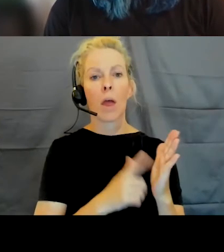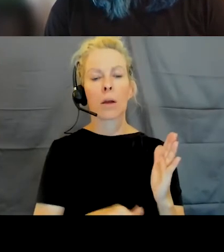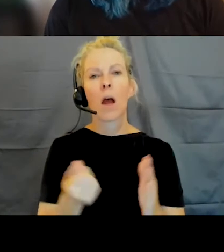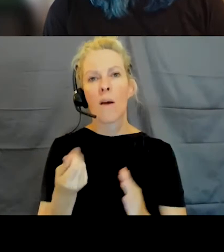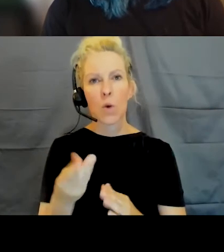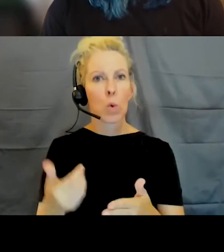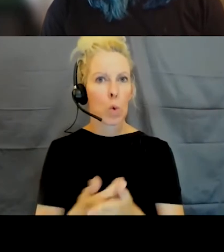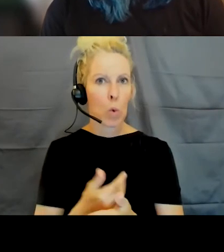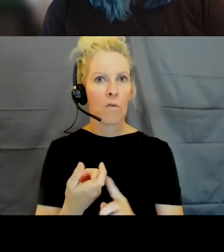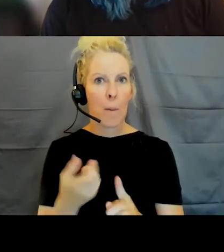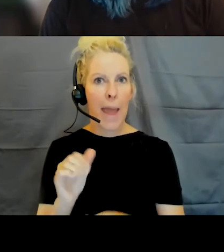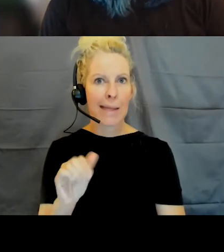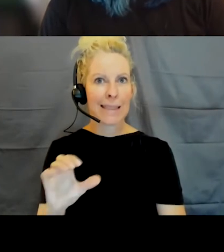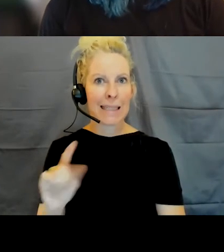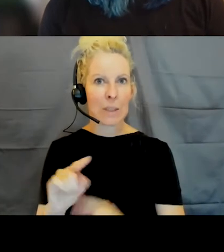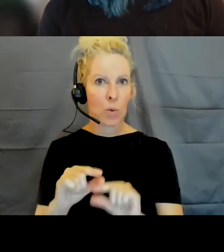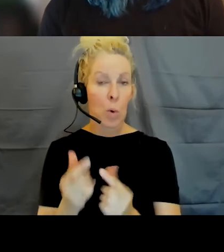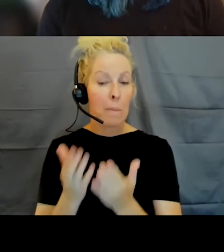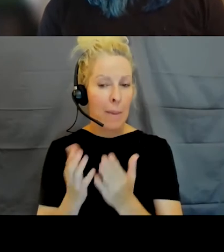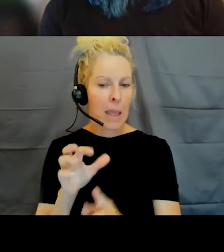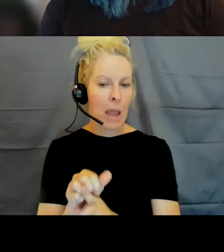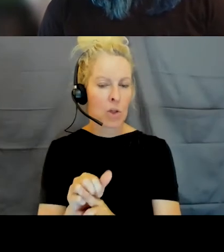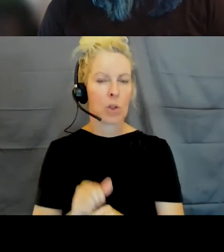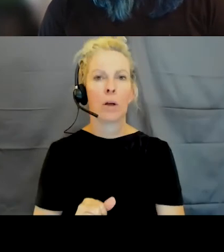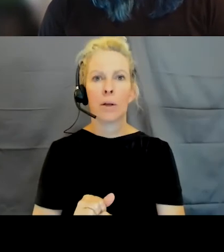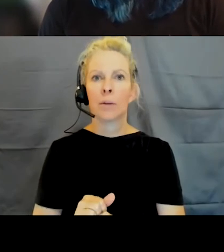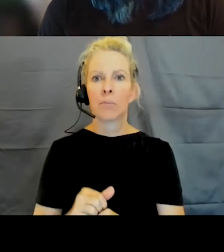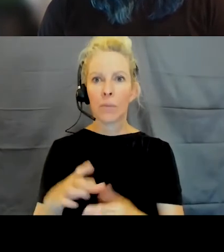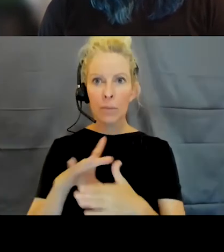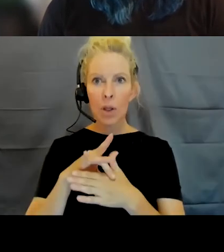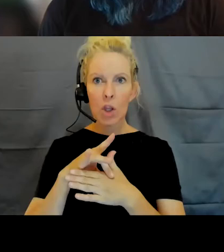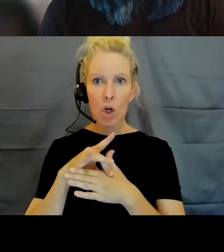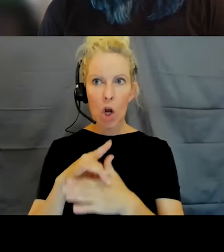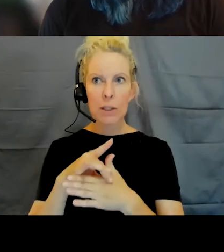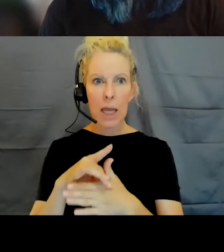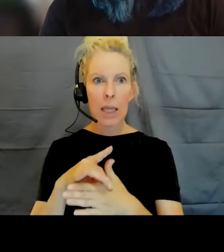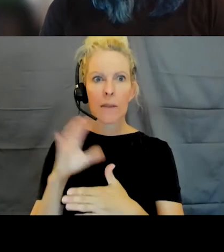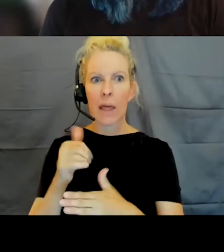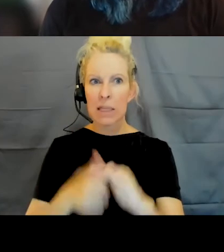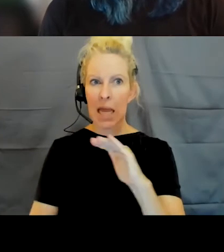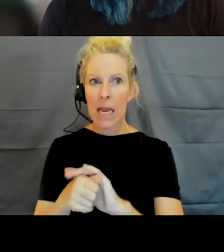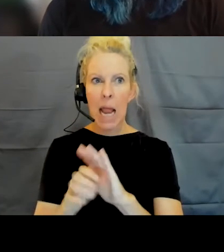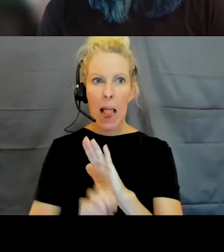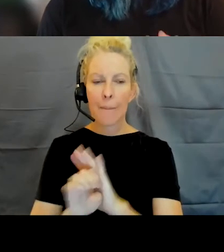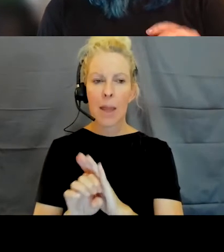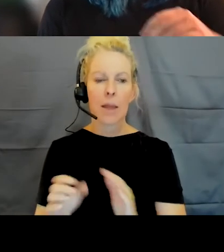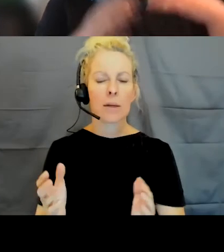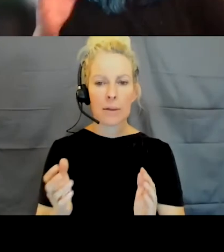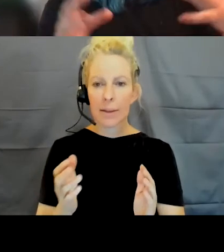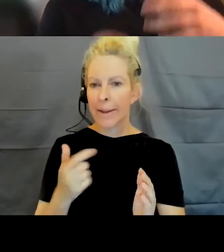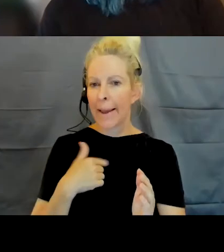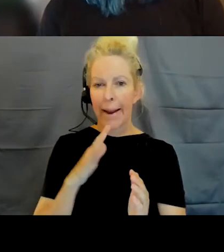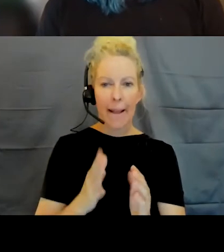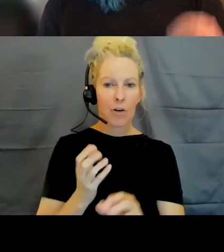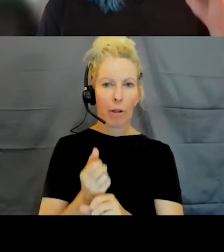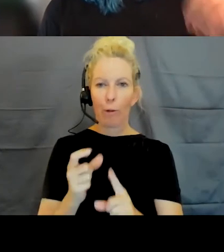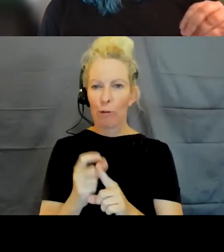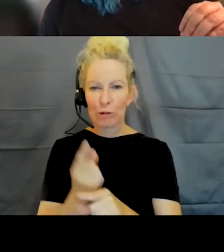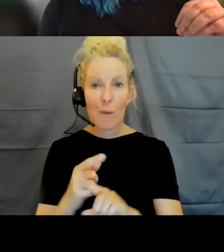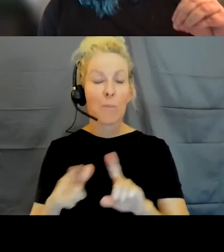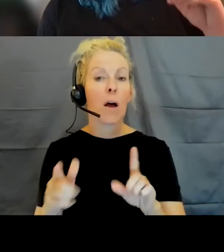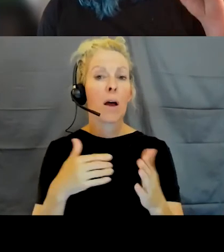that might check this. A hidden element. I never got the words right. Essentially that. However,